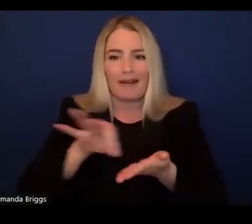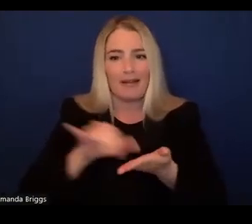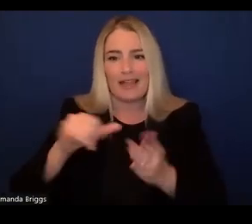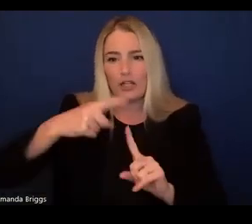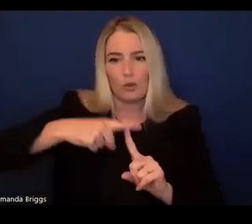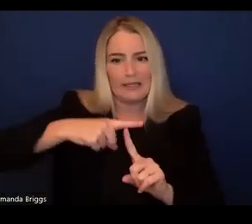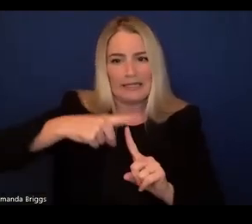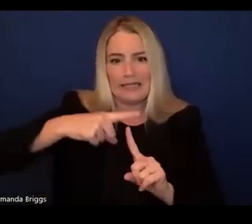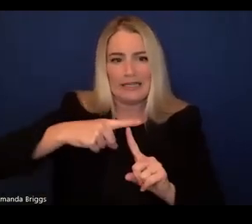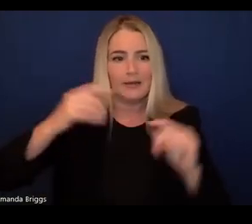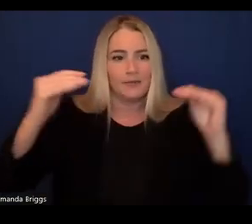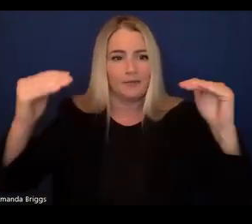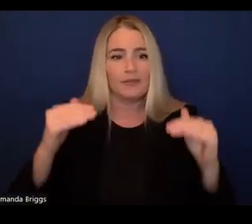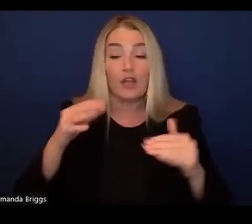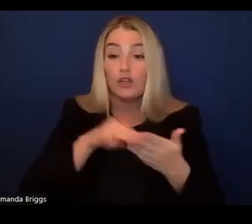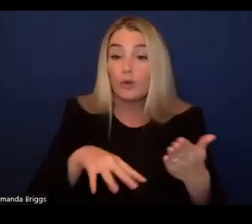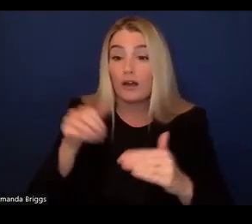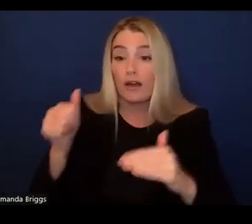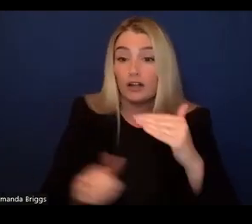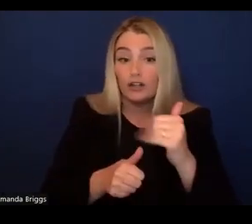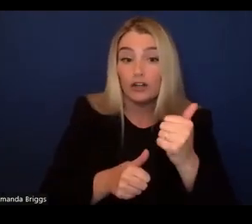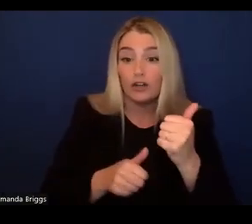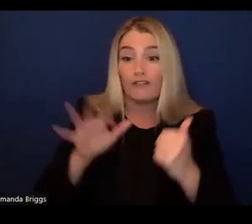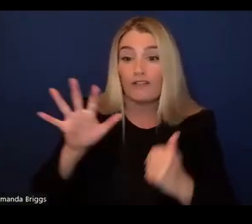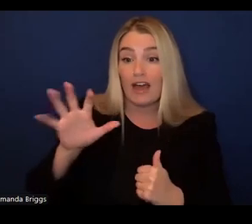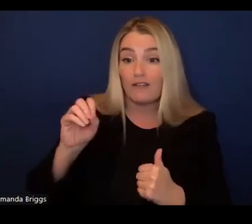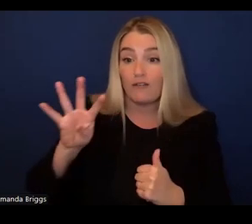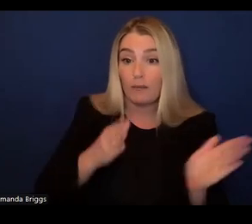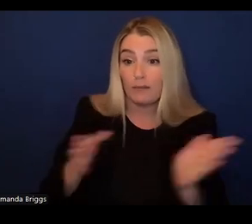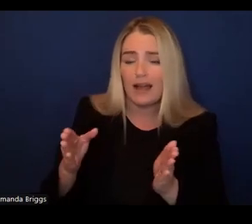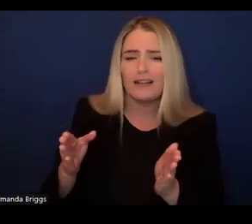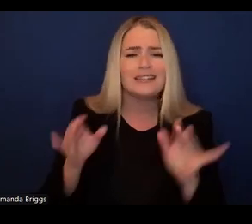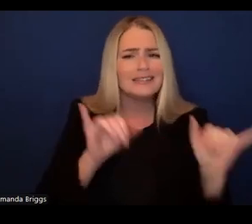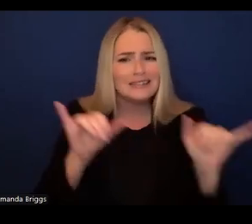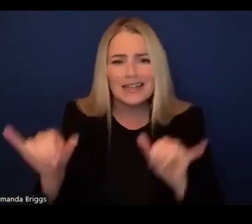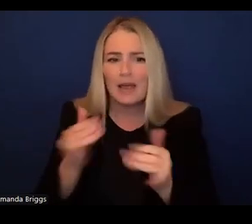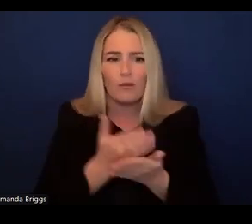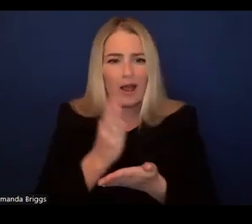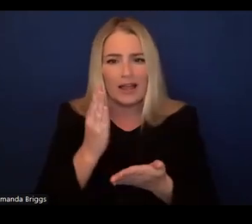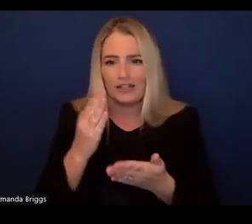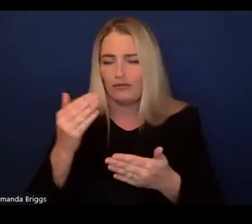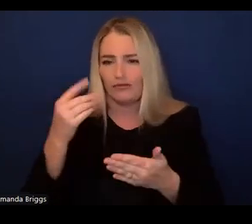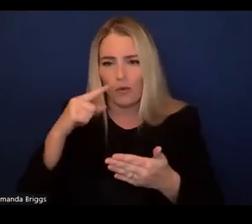Students under a 504 Plan have the same rights. And as in suspension procedures.